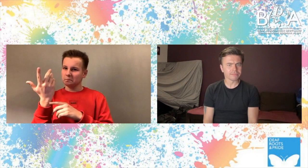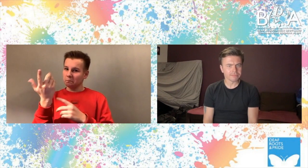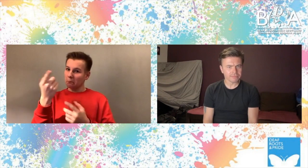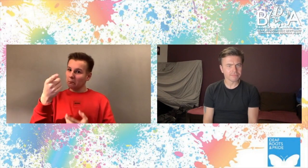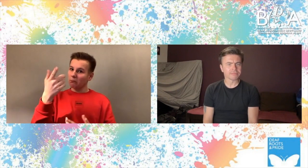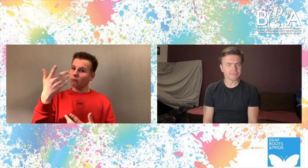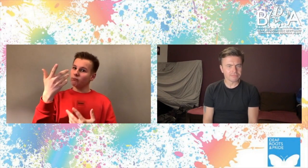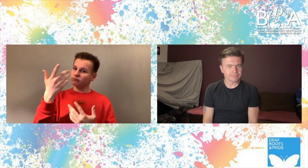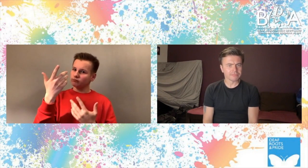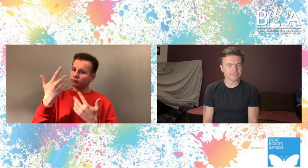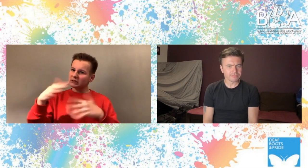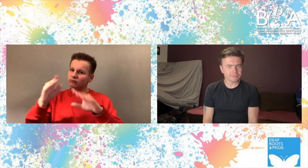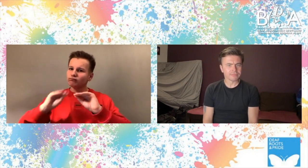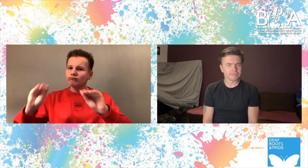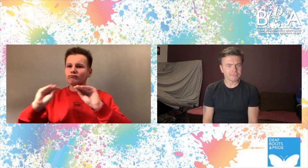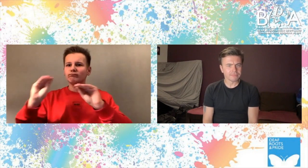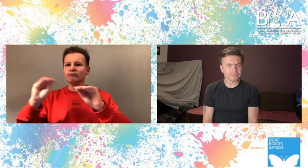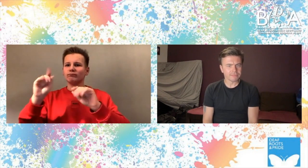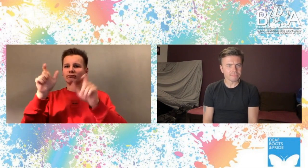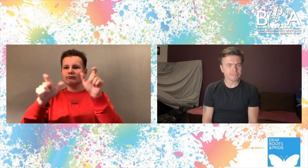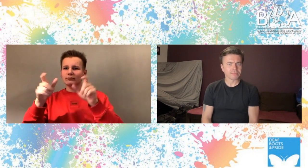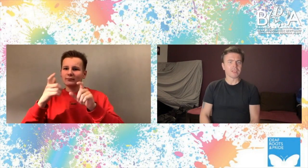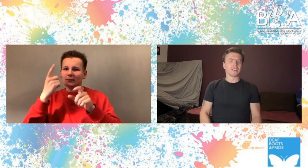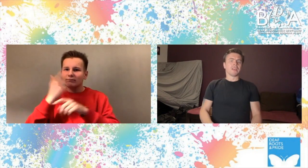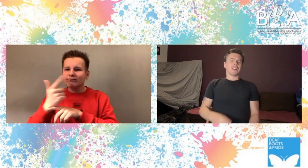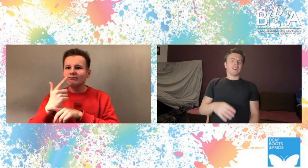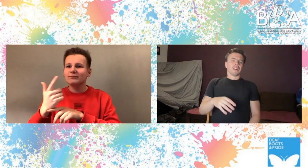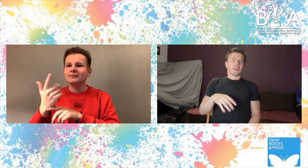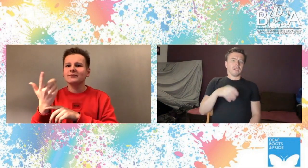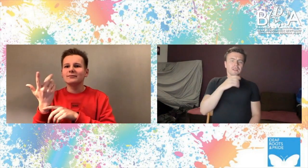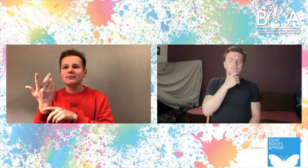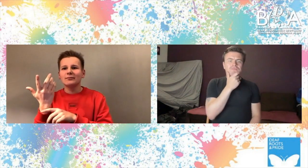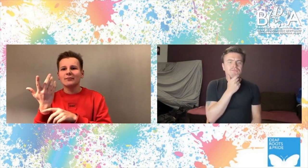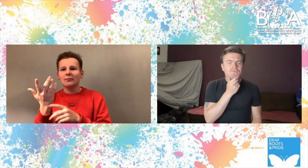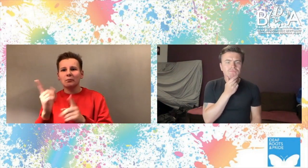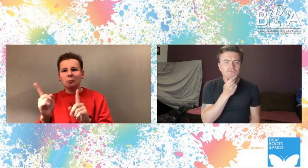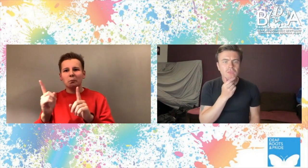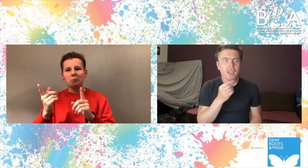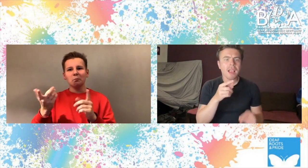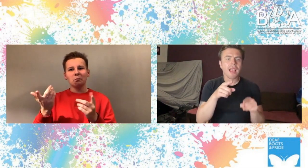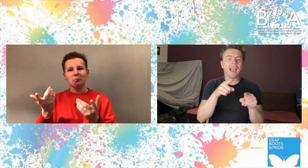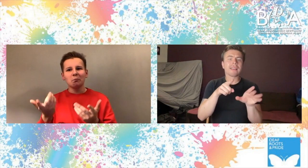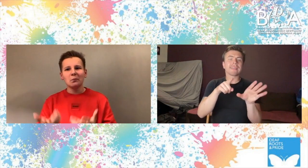or photography? Have you taught Deaf young people?